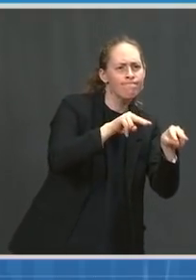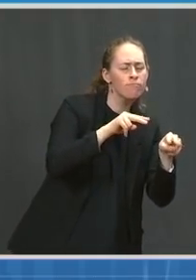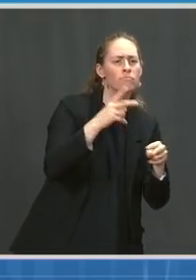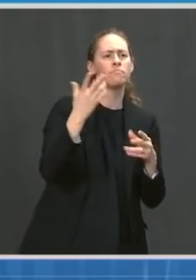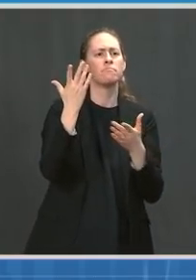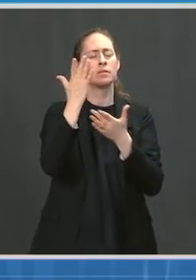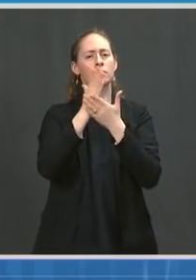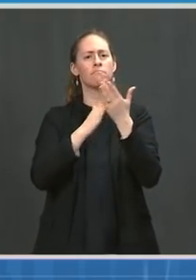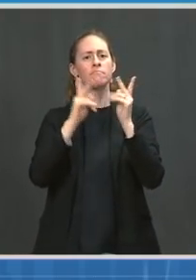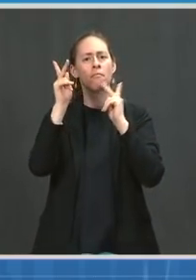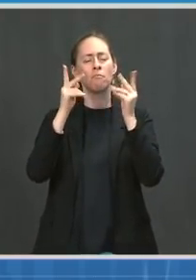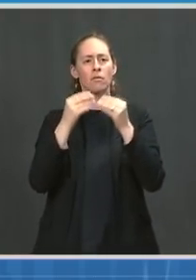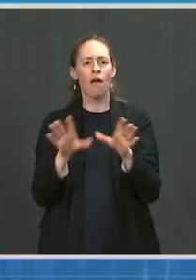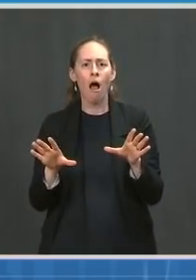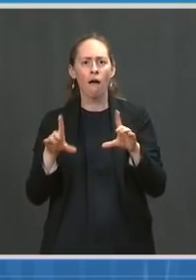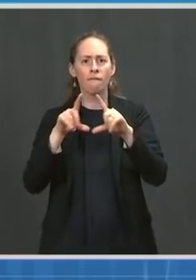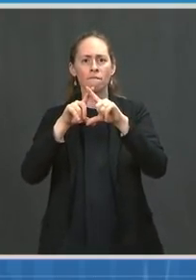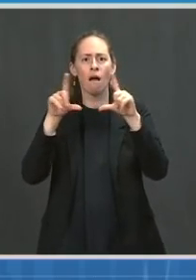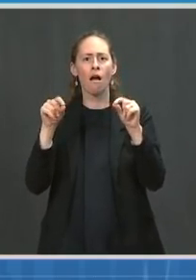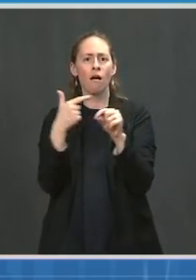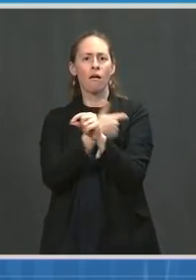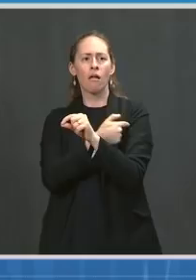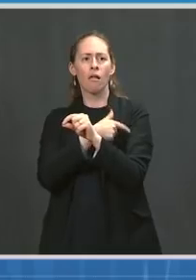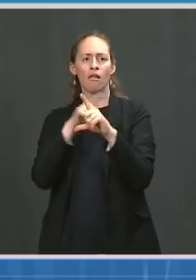It just seems like it could become kind of a hot mess